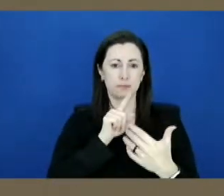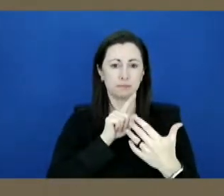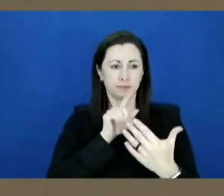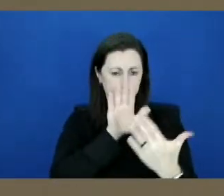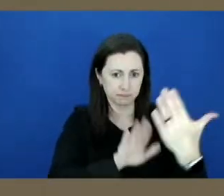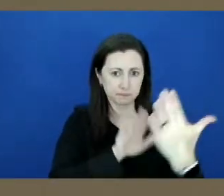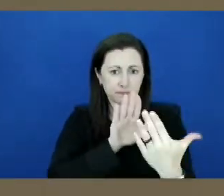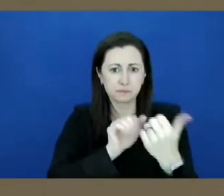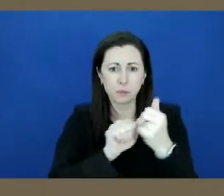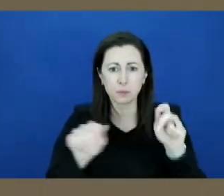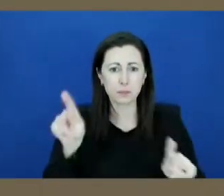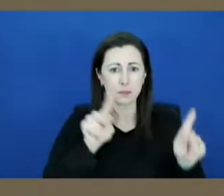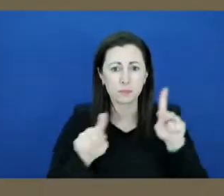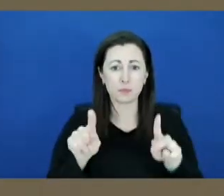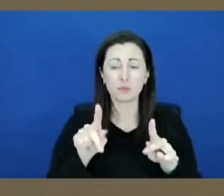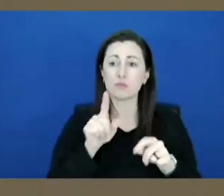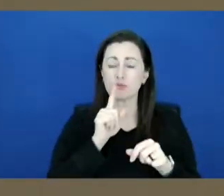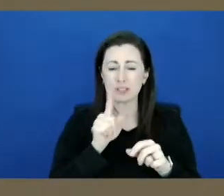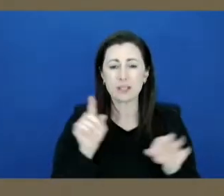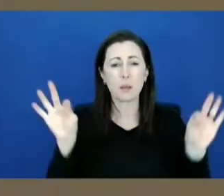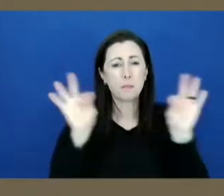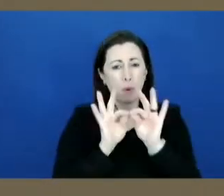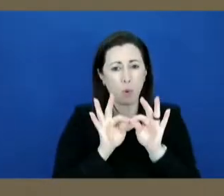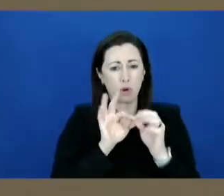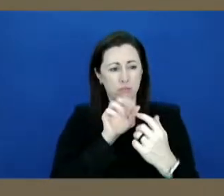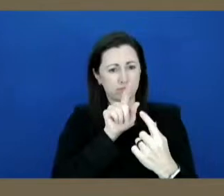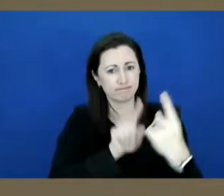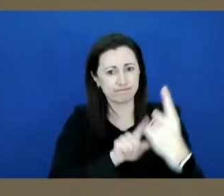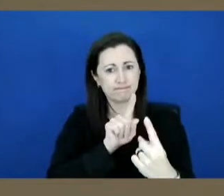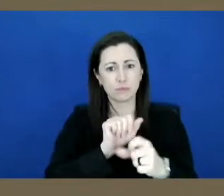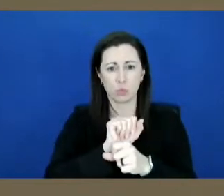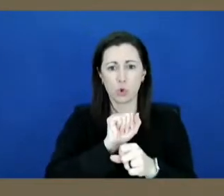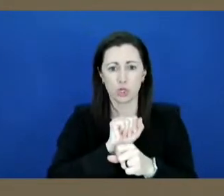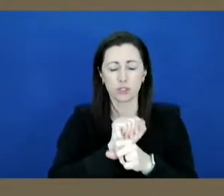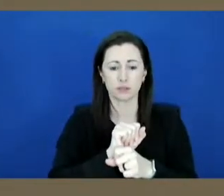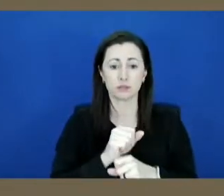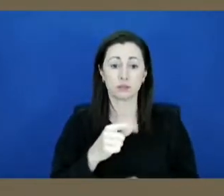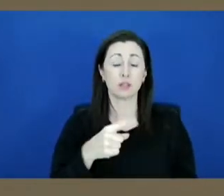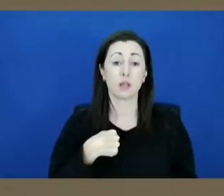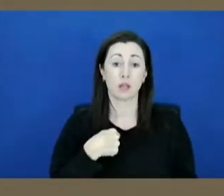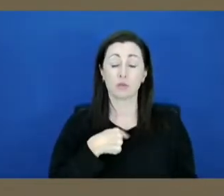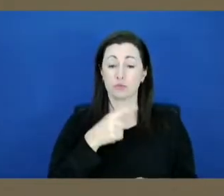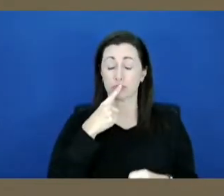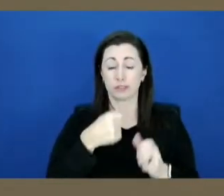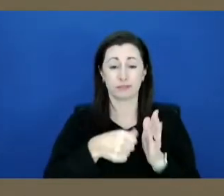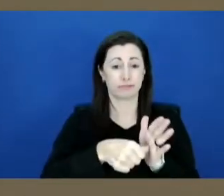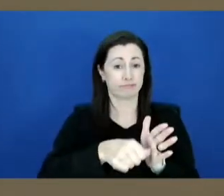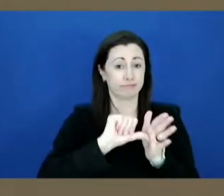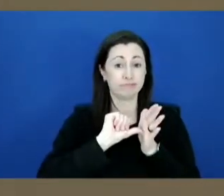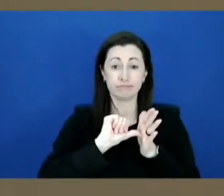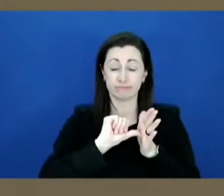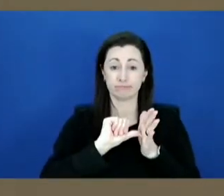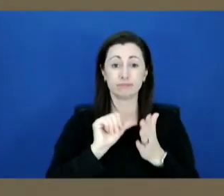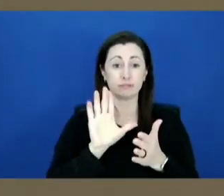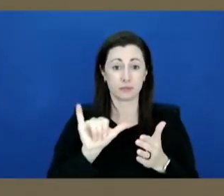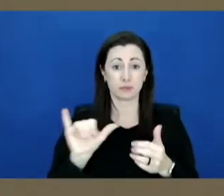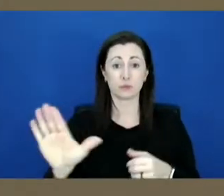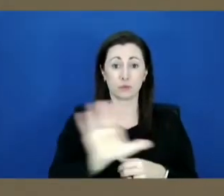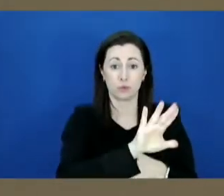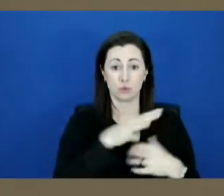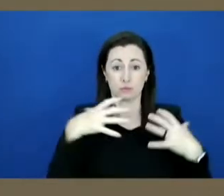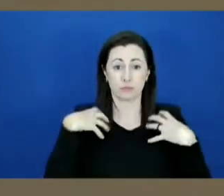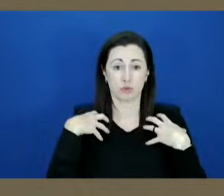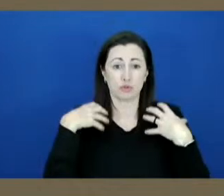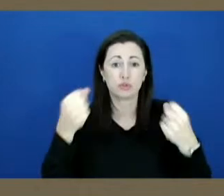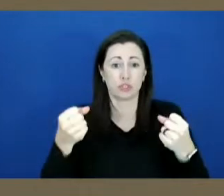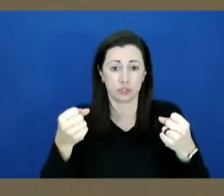IN THE TRENCHES, AND IT'S JUST